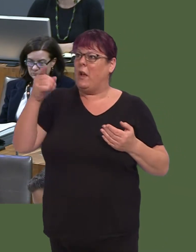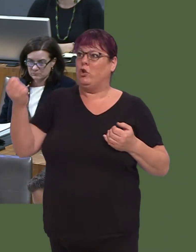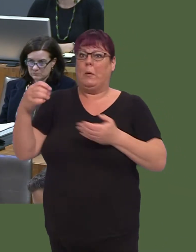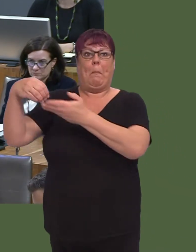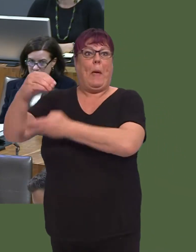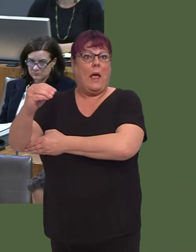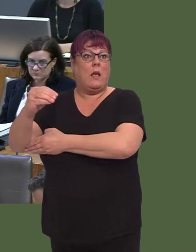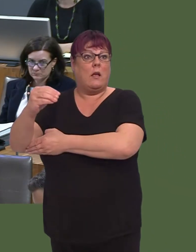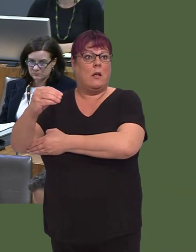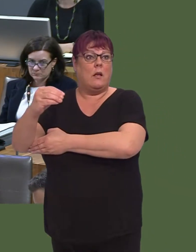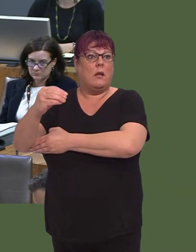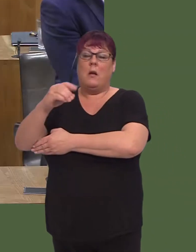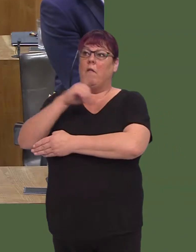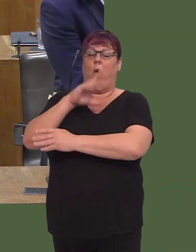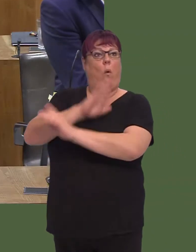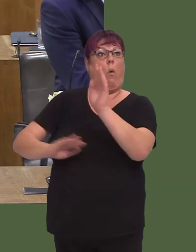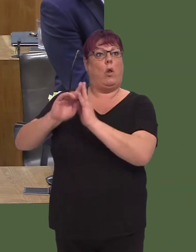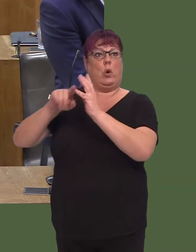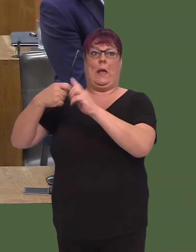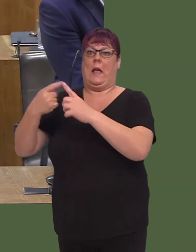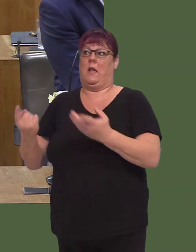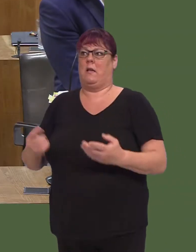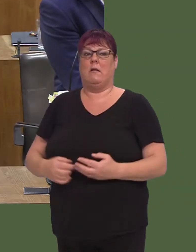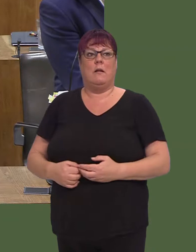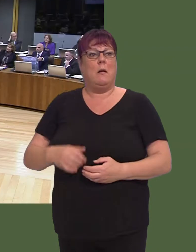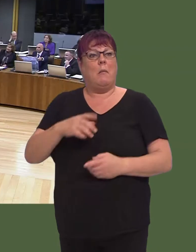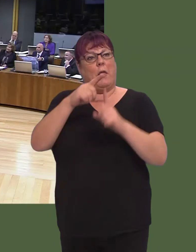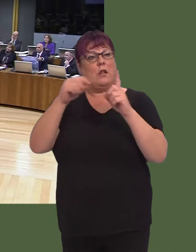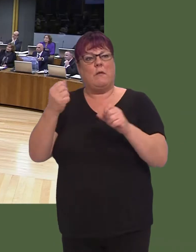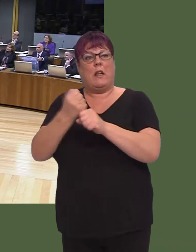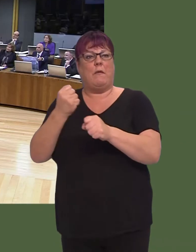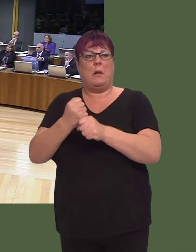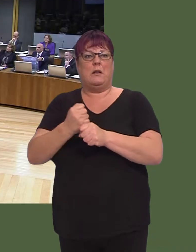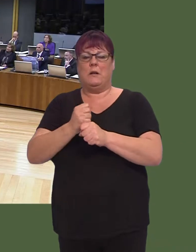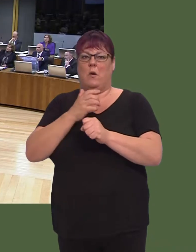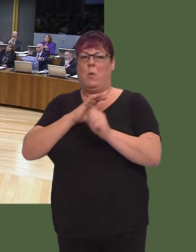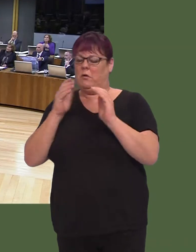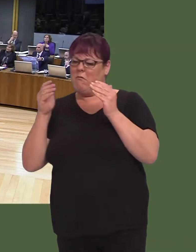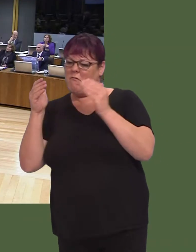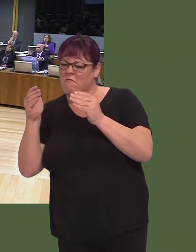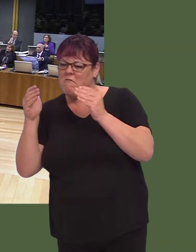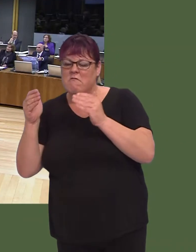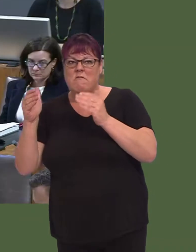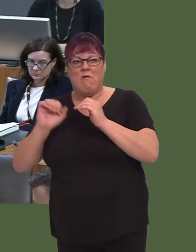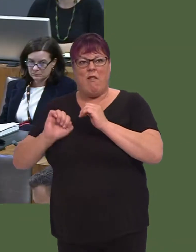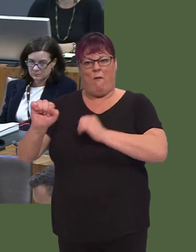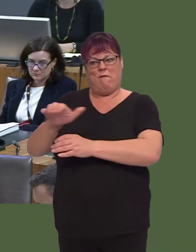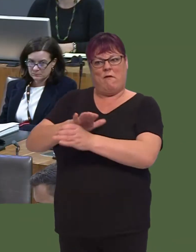Actually, this is infrastructure that should benefit the whole of the UK, but that is not the way that the Conservative Government sees it, because they are so obsessed with the